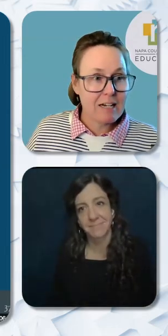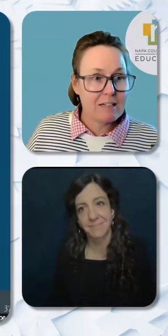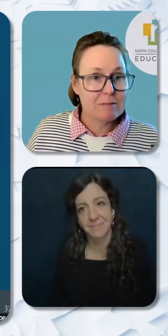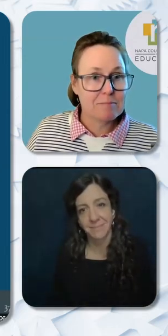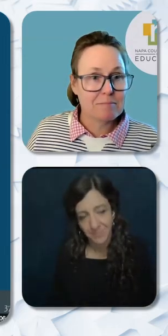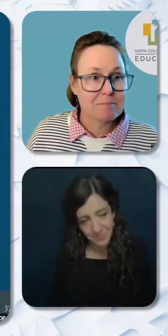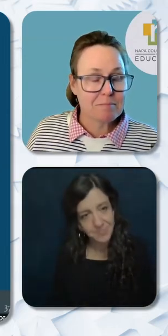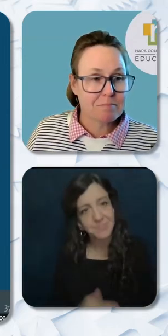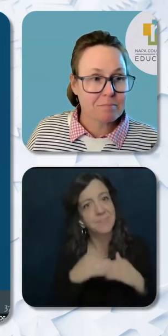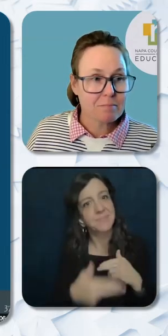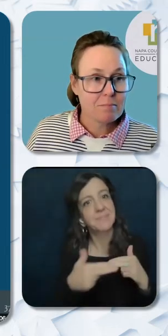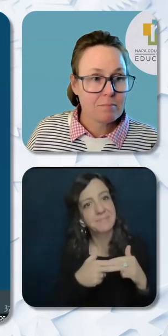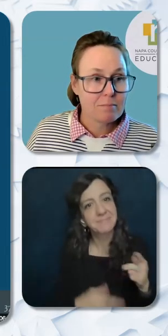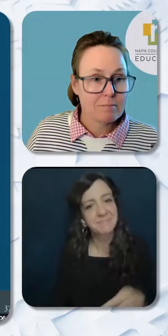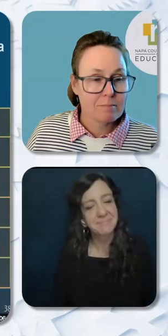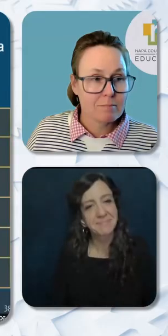Next slide.